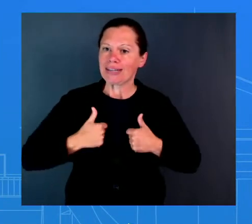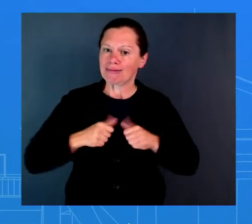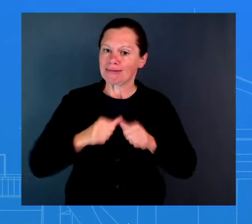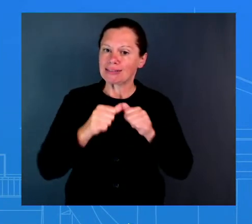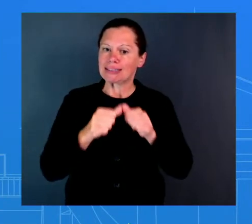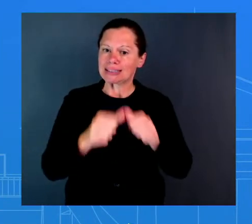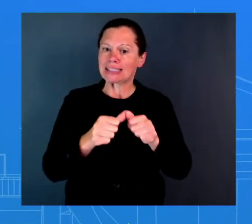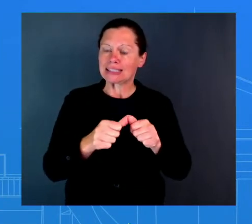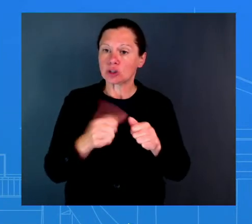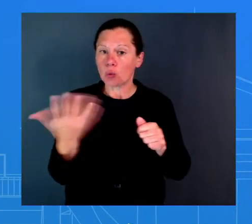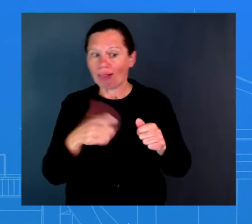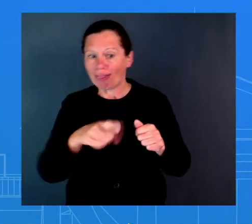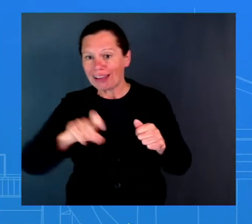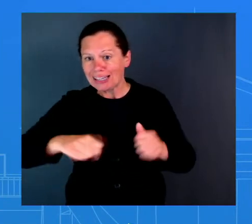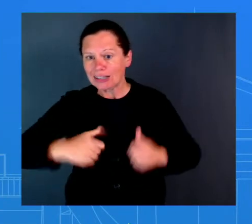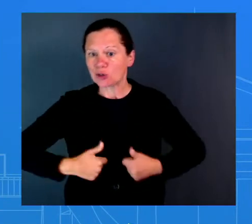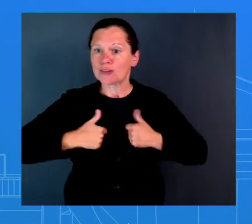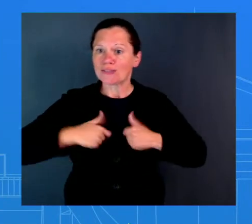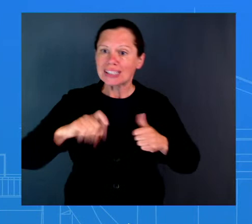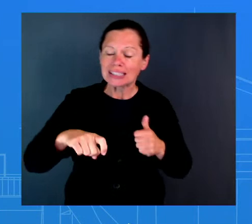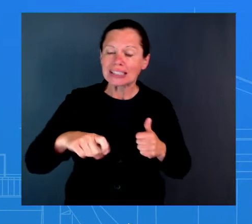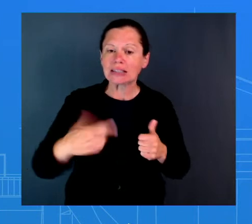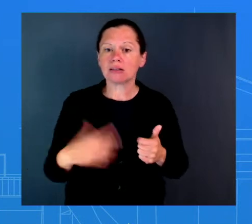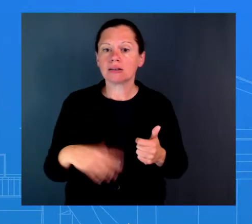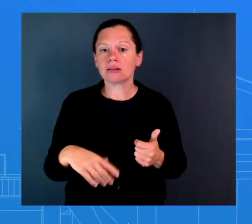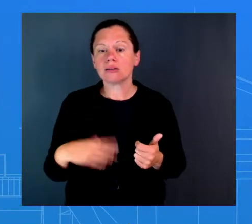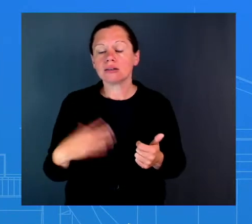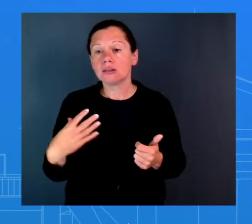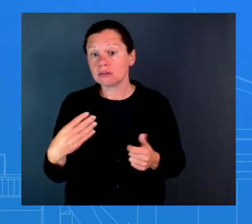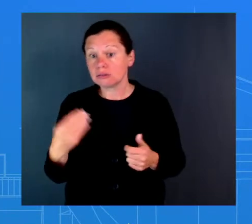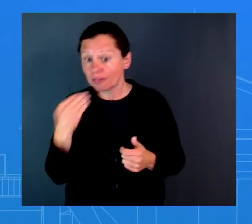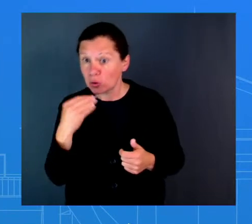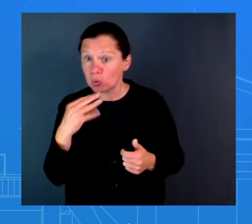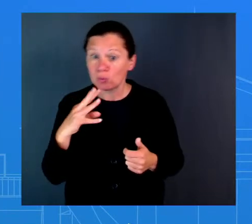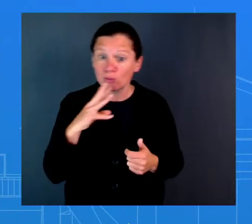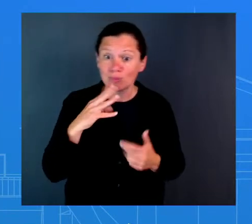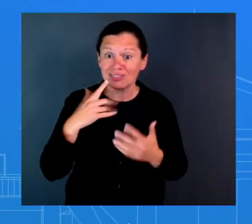and otherwise are being taken care of. That's not a precise estimate, because I didn't come bringing this.